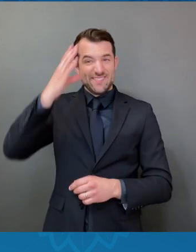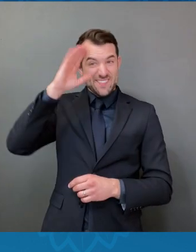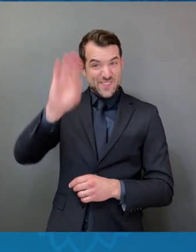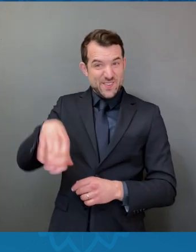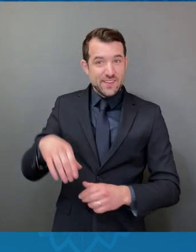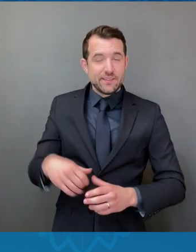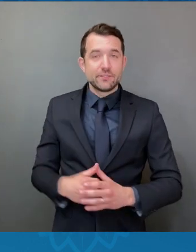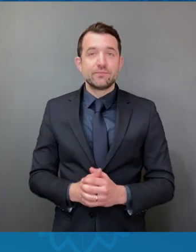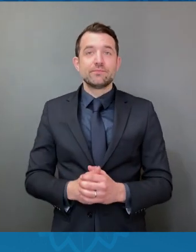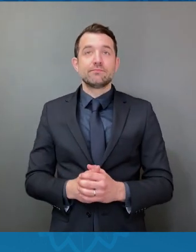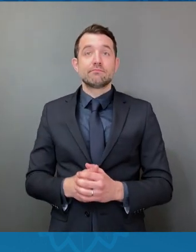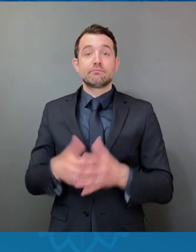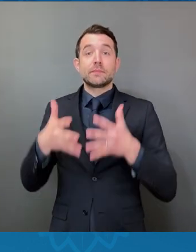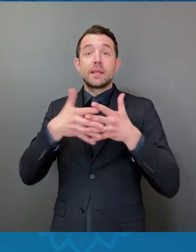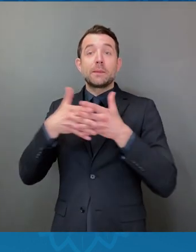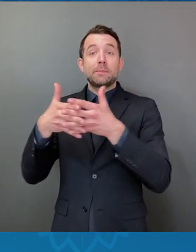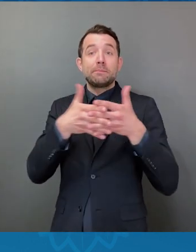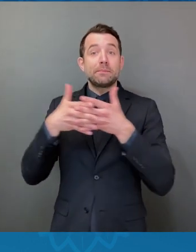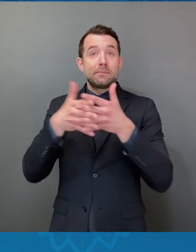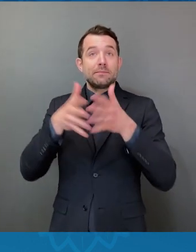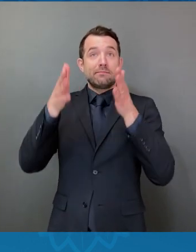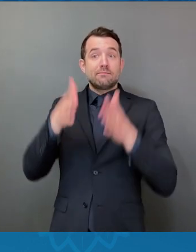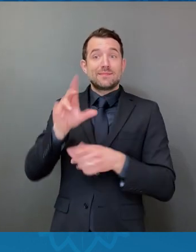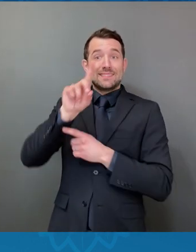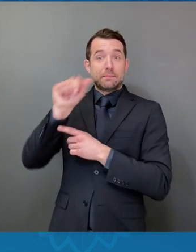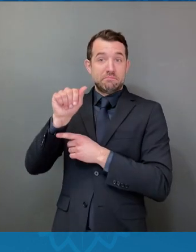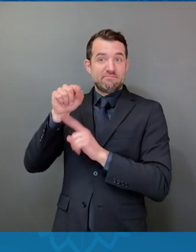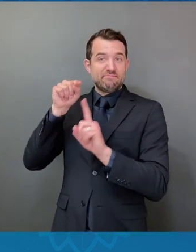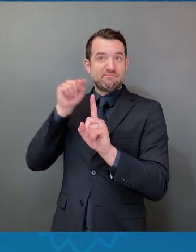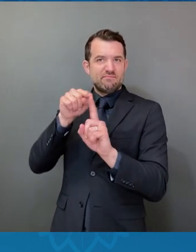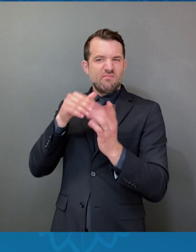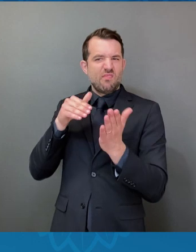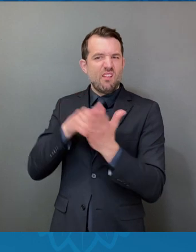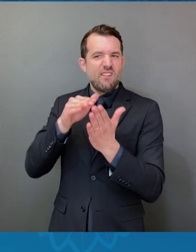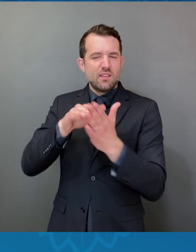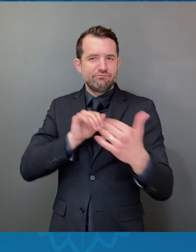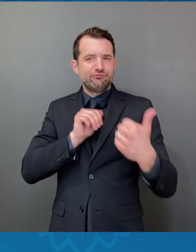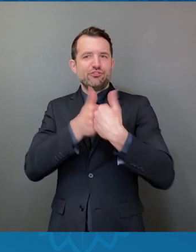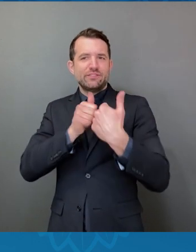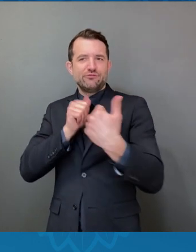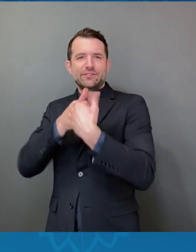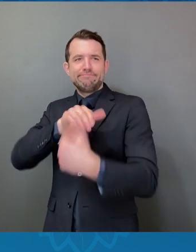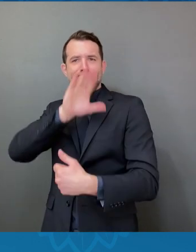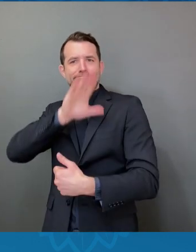in exercising their freedom to vote. I've had the honor of convening some of the leaders